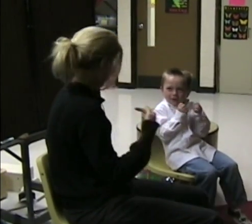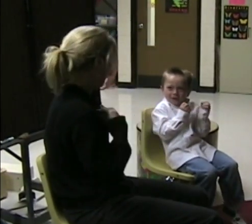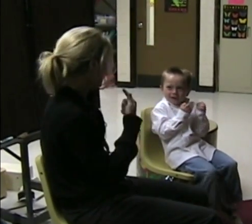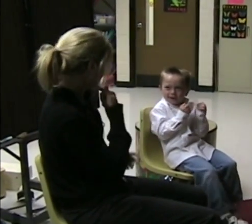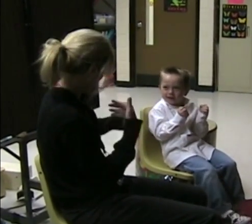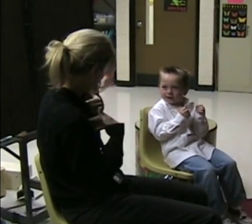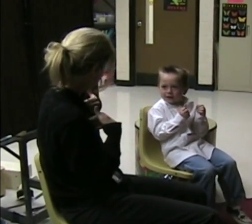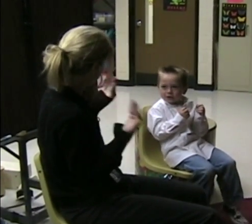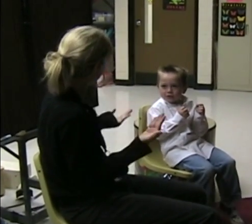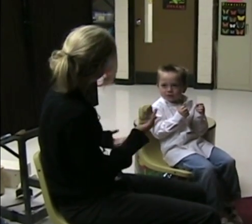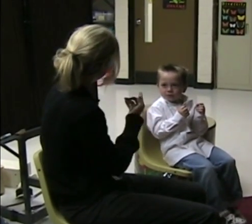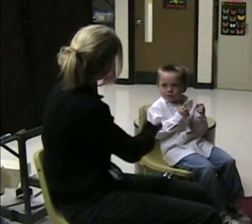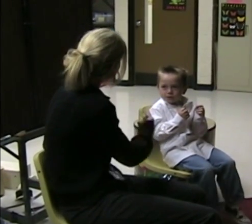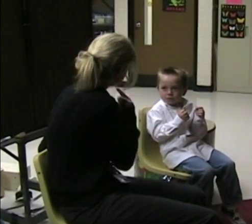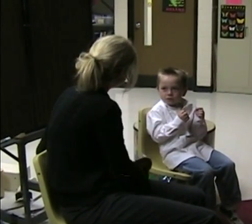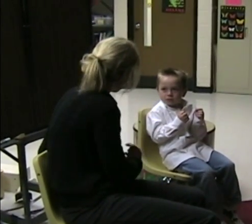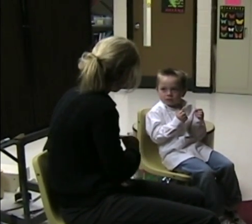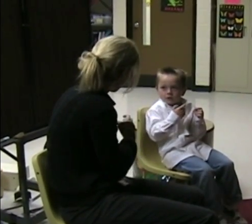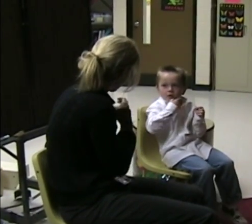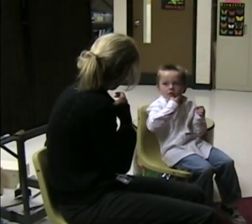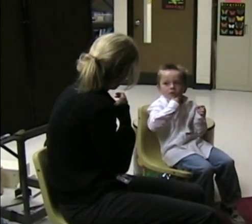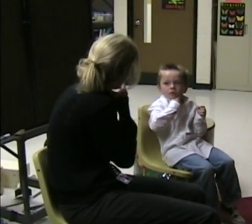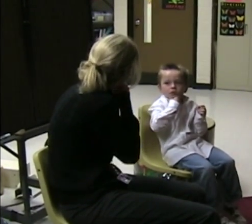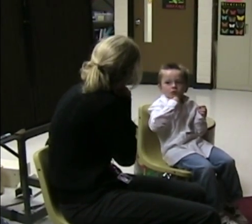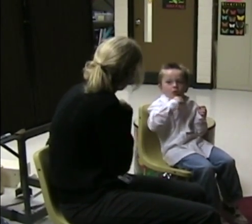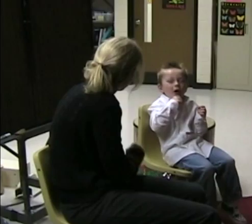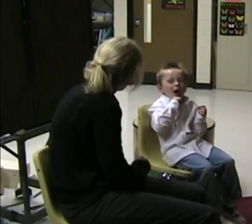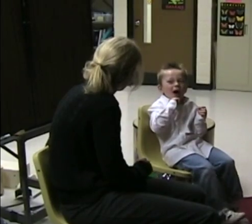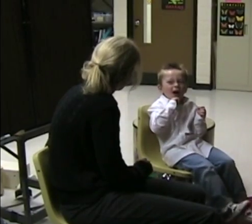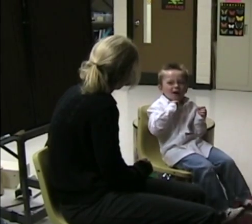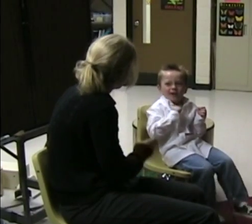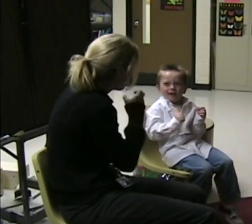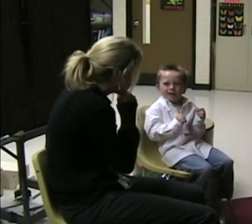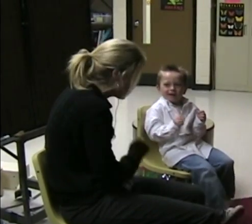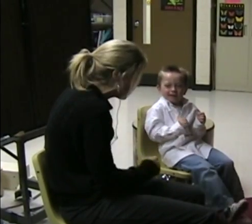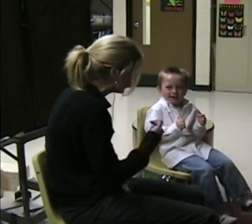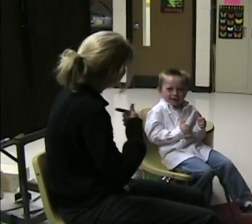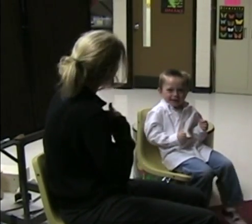I say, 'Young,' you say, 'Old.'